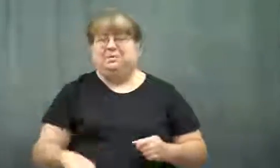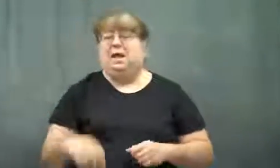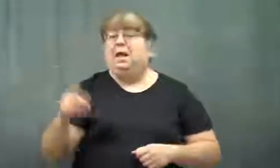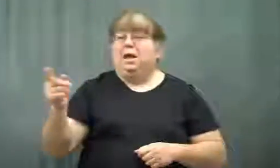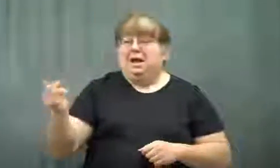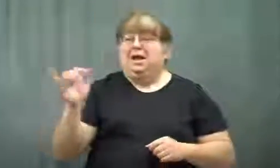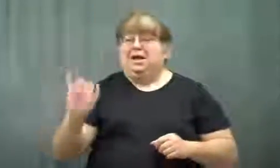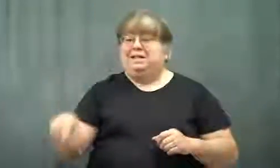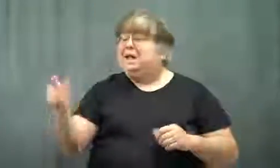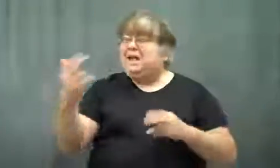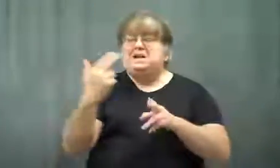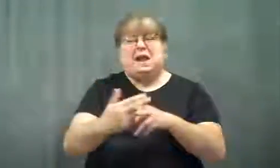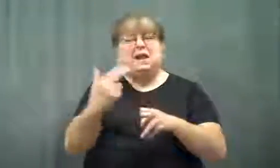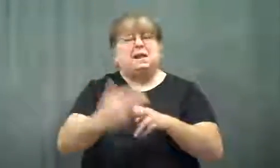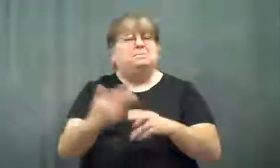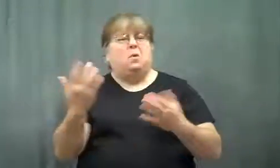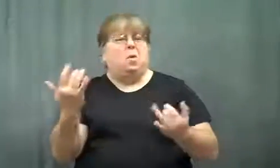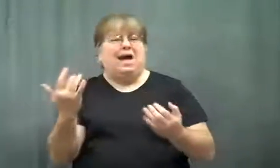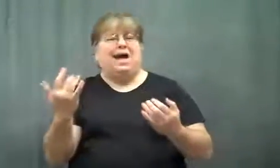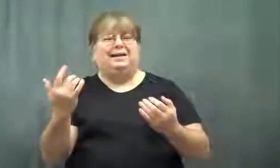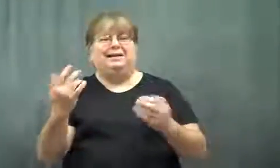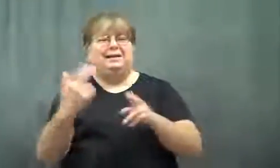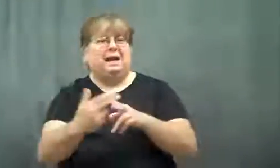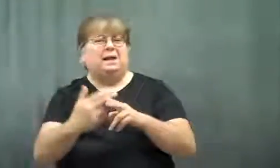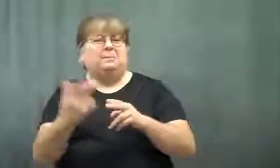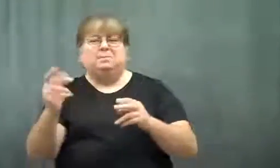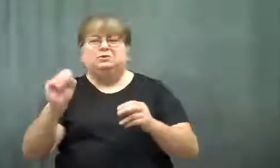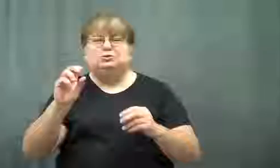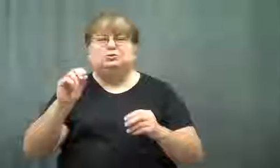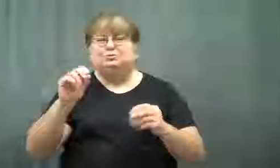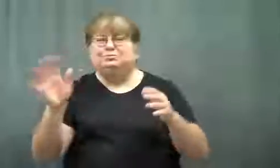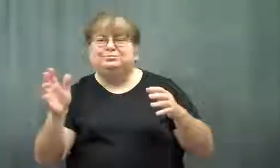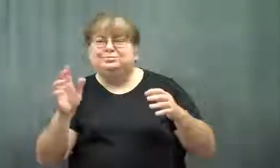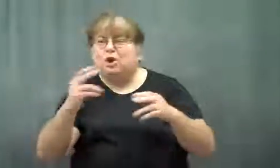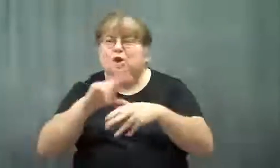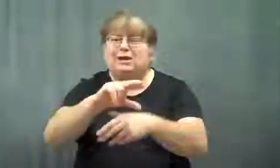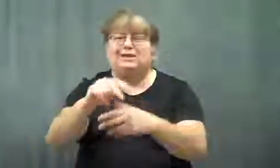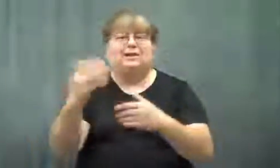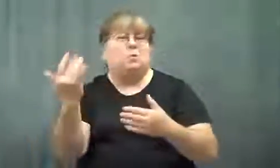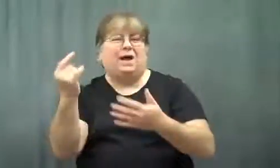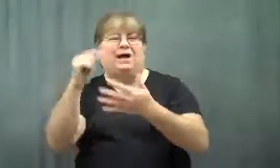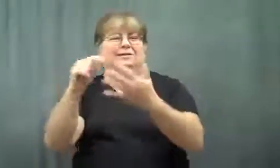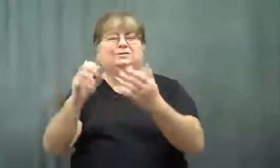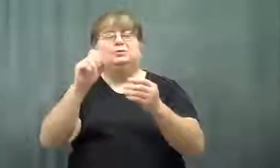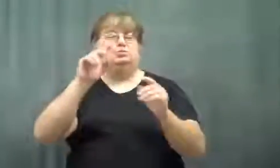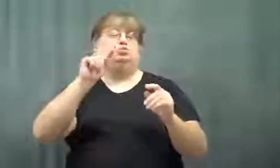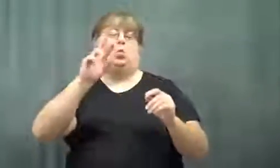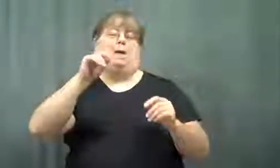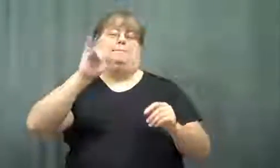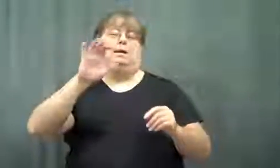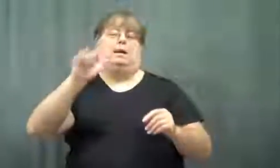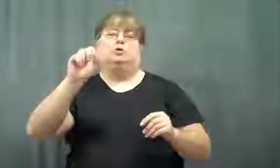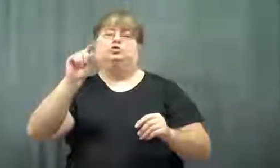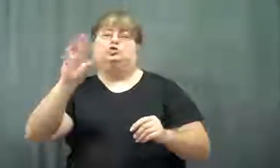Why do they name hurricanes and tropical storms?